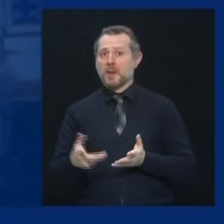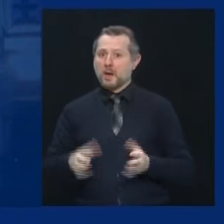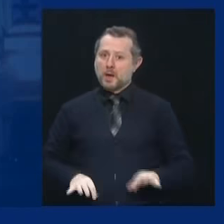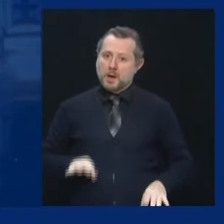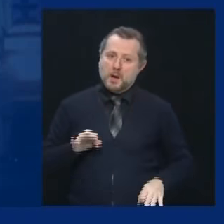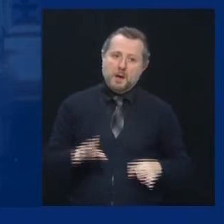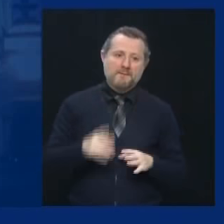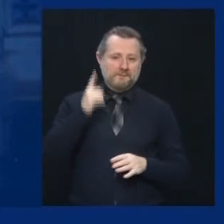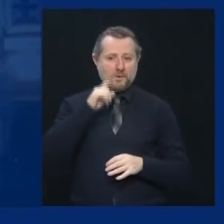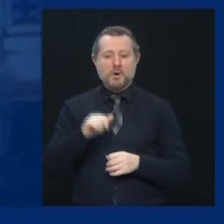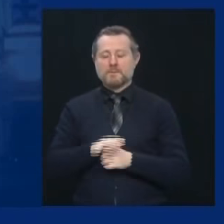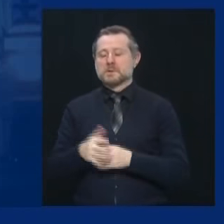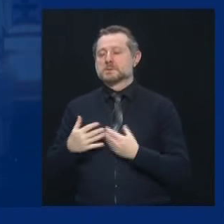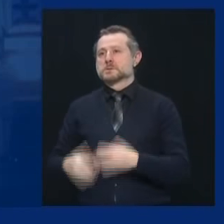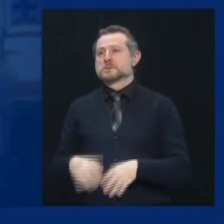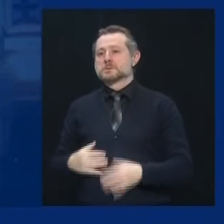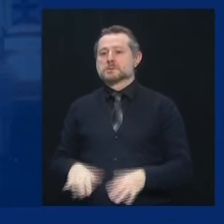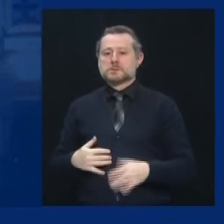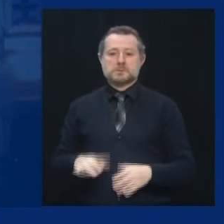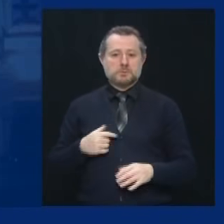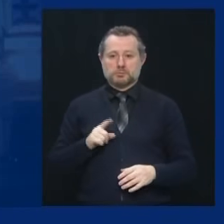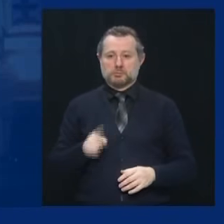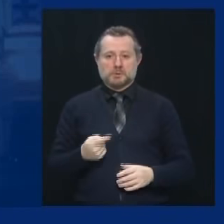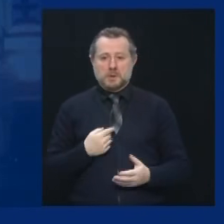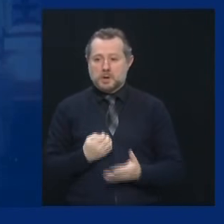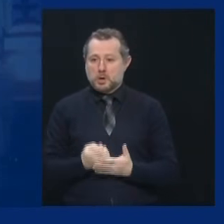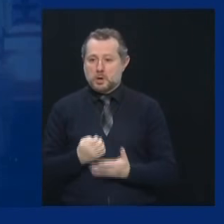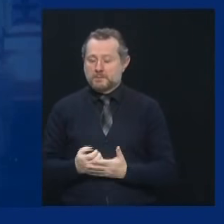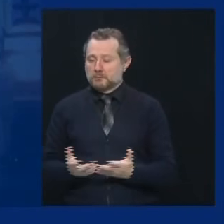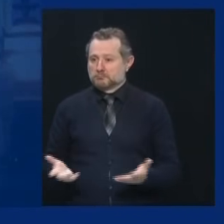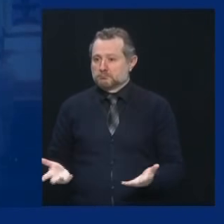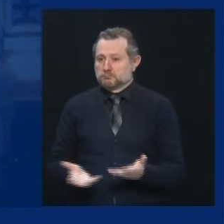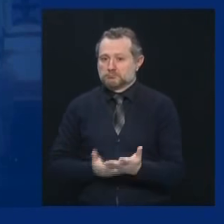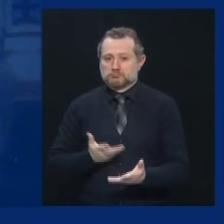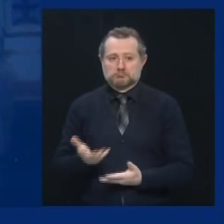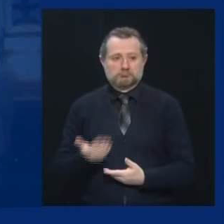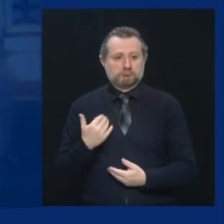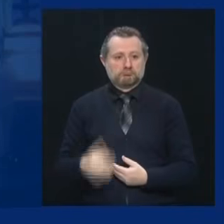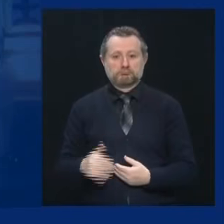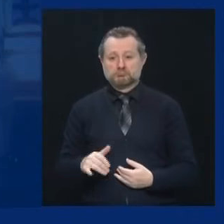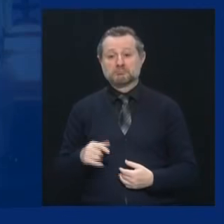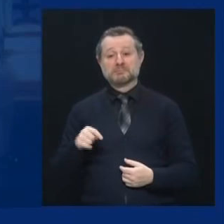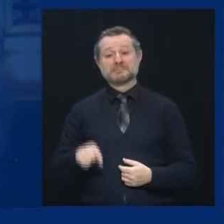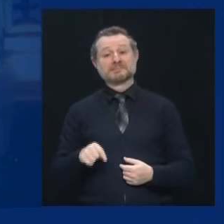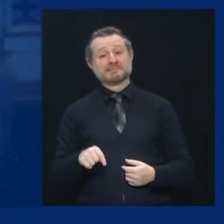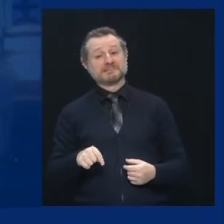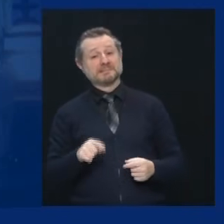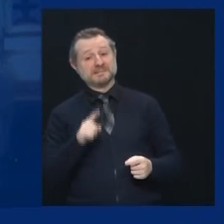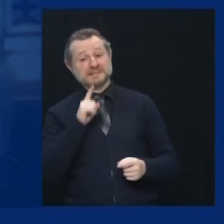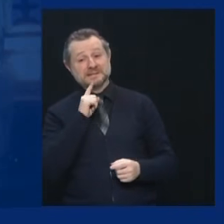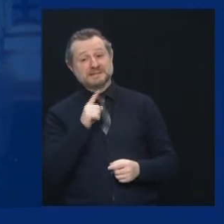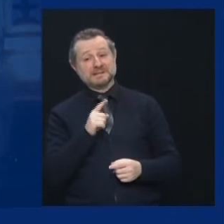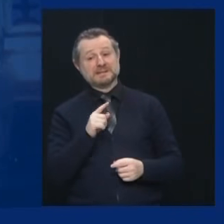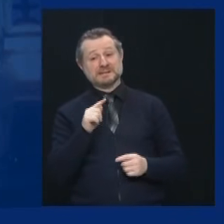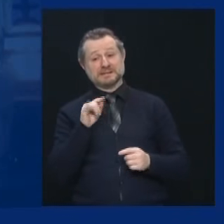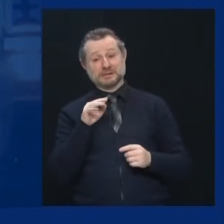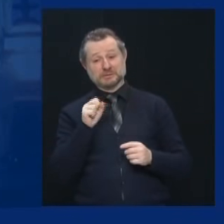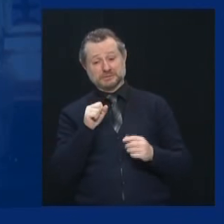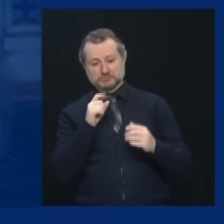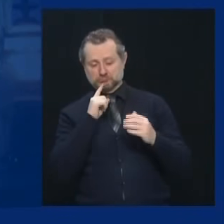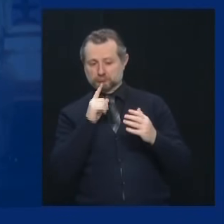THE STAFF IN NURSING HOMES ARE